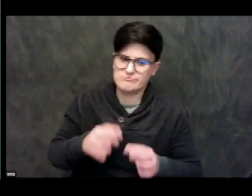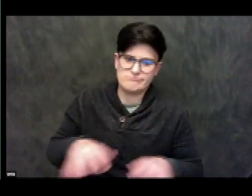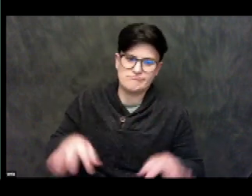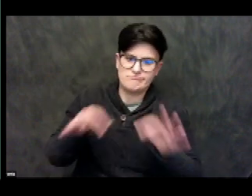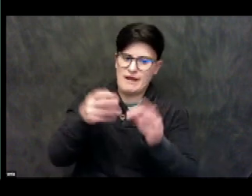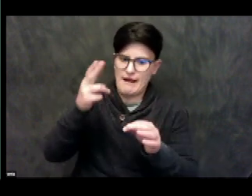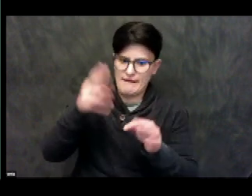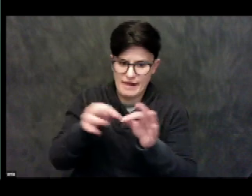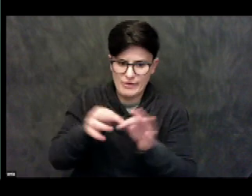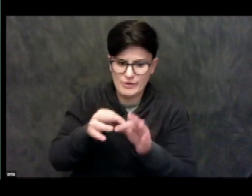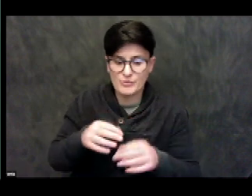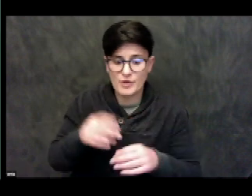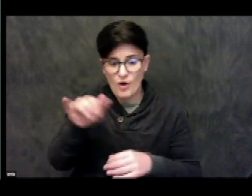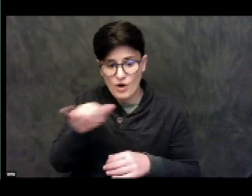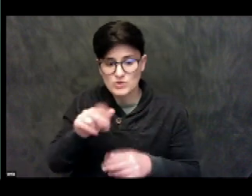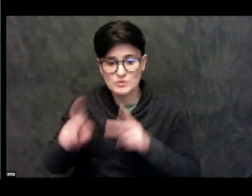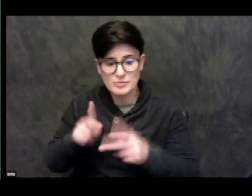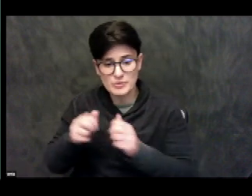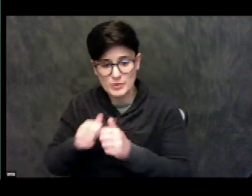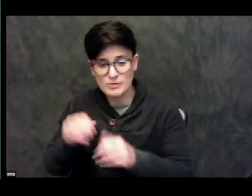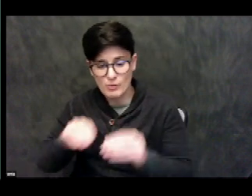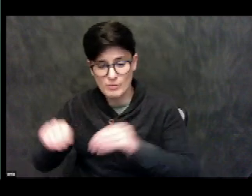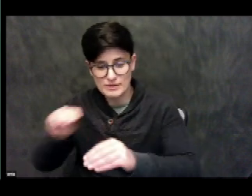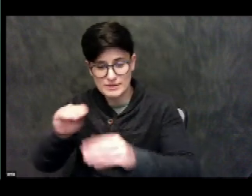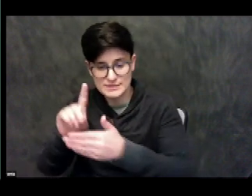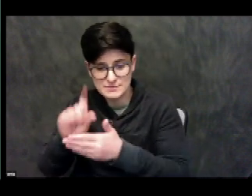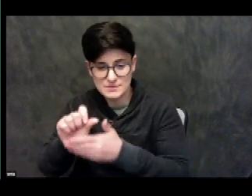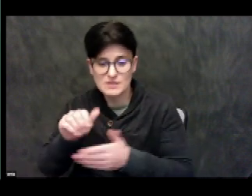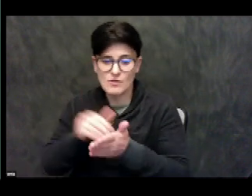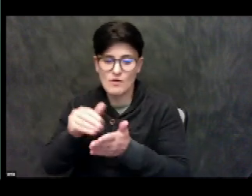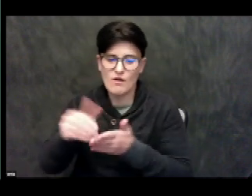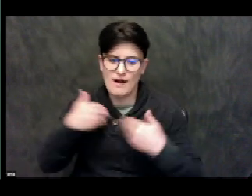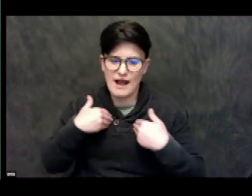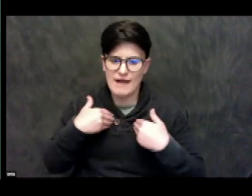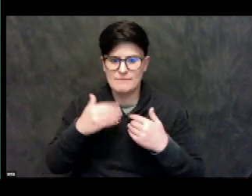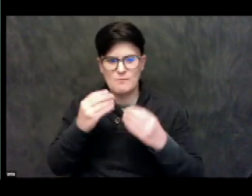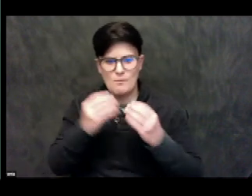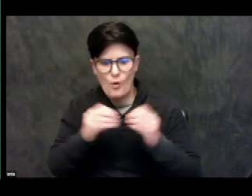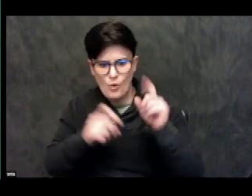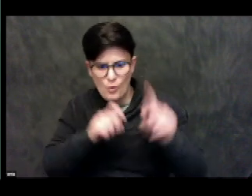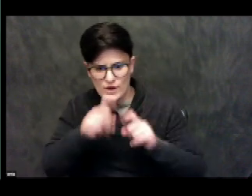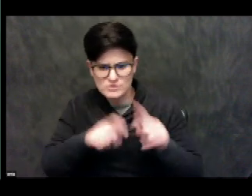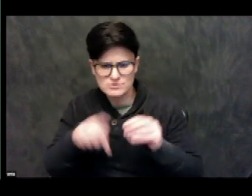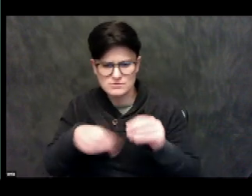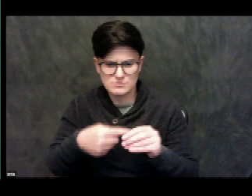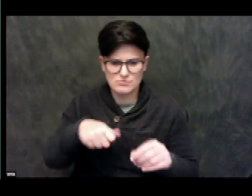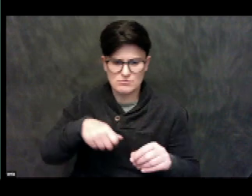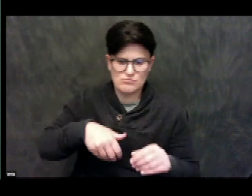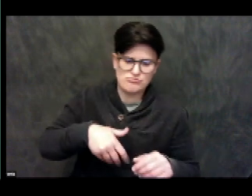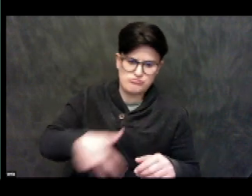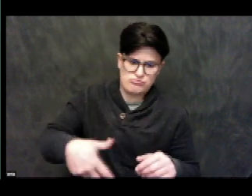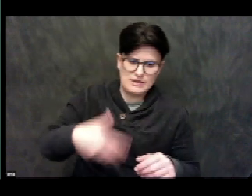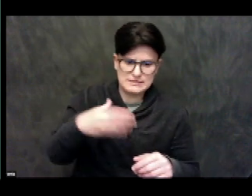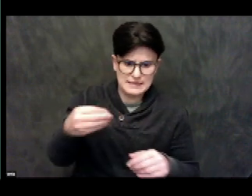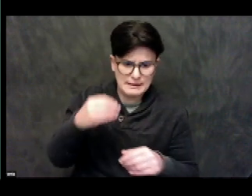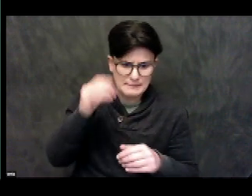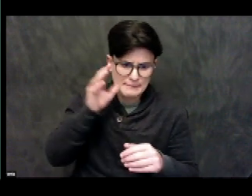This may stem from a lack of experience with friends and peers with disabilities going through pregnancy,